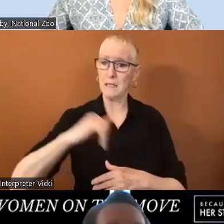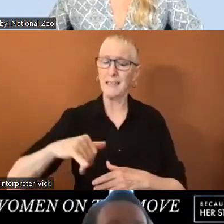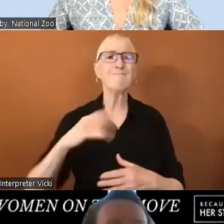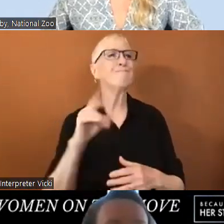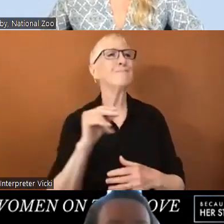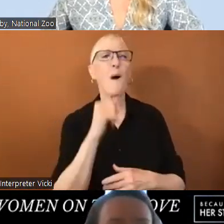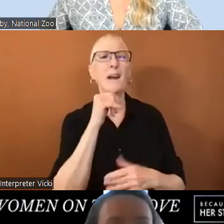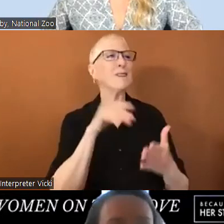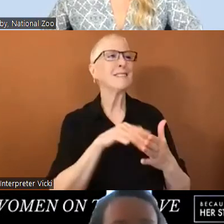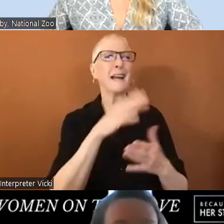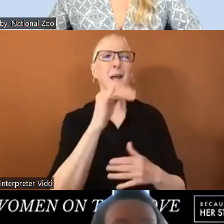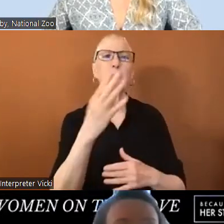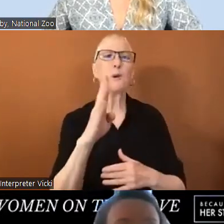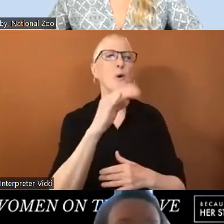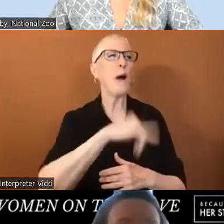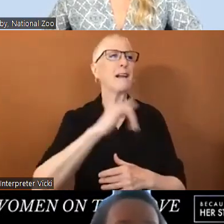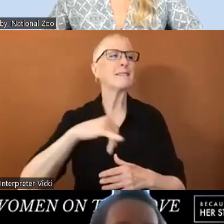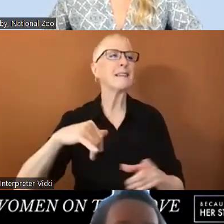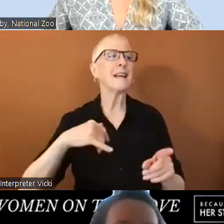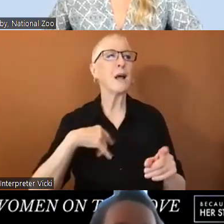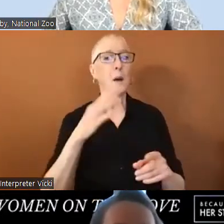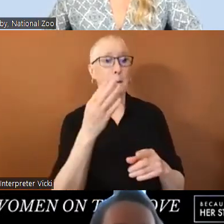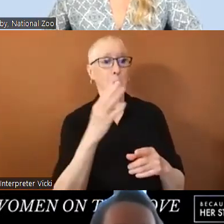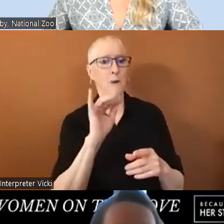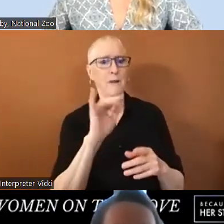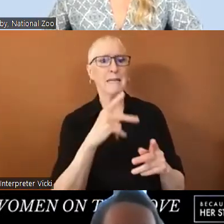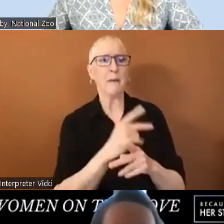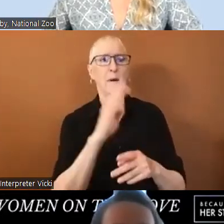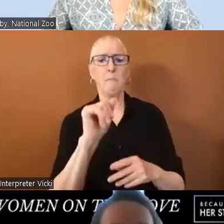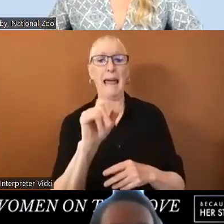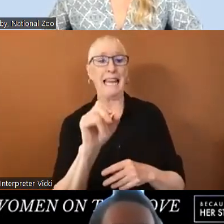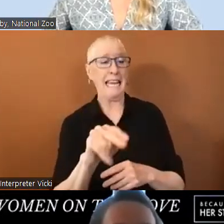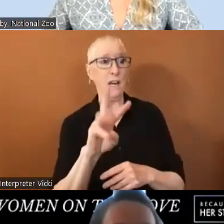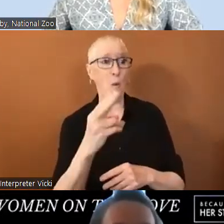blue whales, um but I, um, blue whales are a type of baleen whale which is what I focus on for my research.